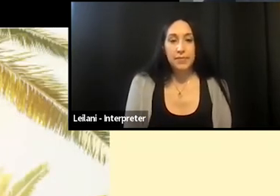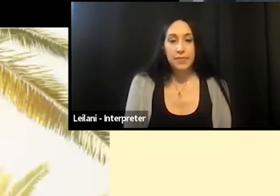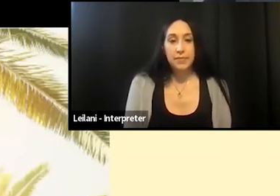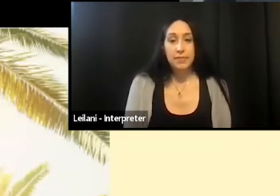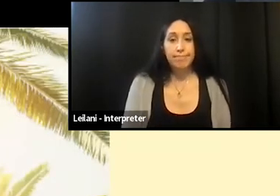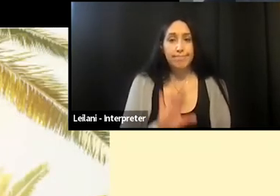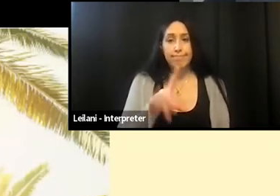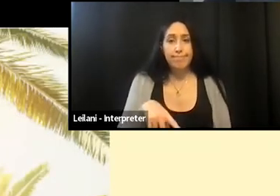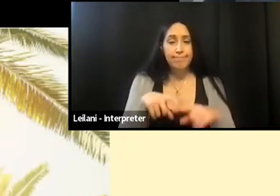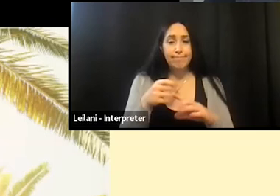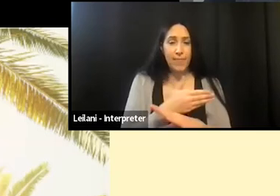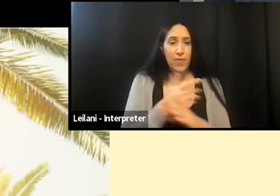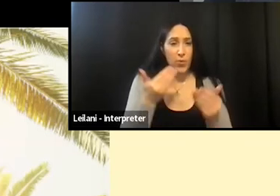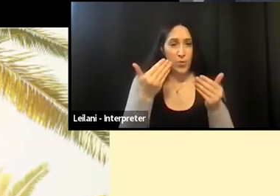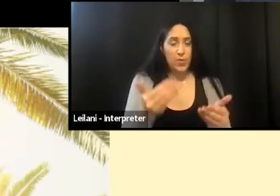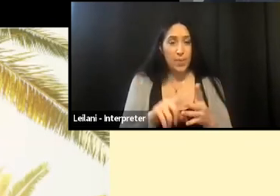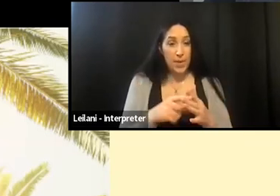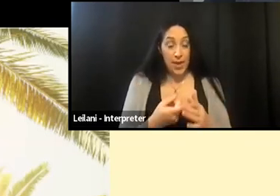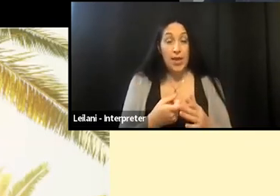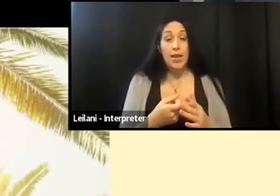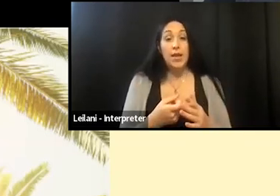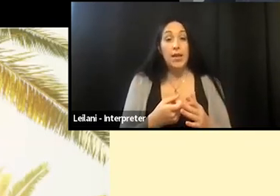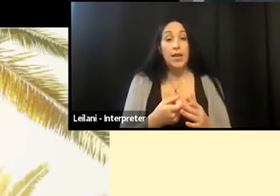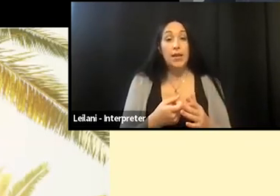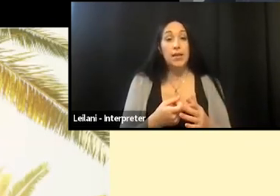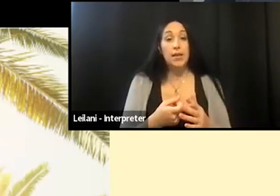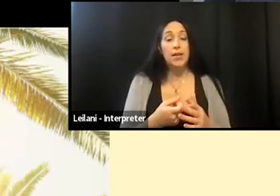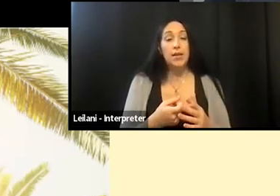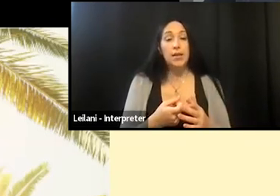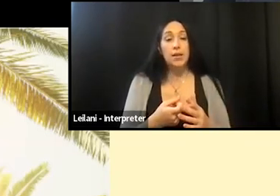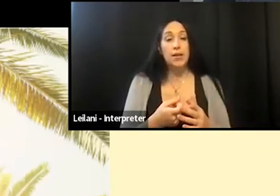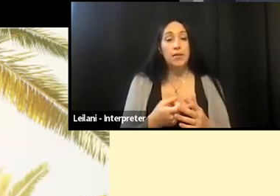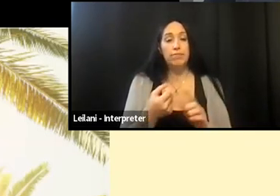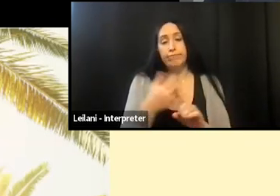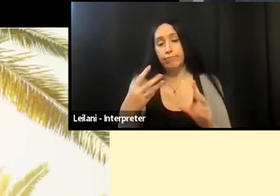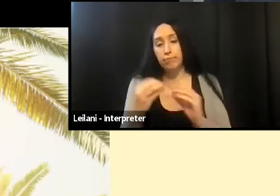going over into aging in place, I want to talk to you about some of the things we have accomplished here